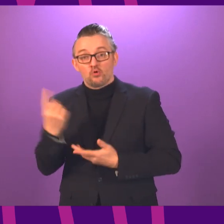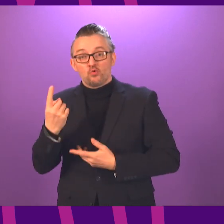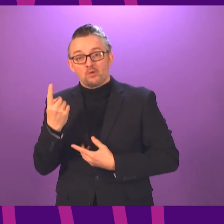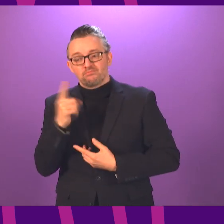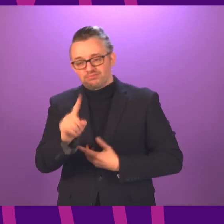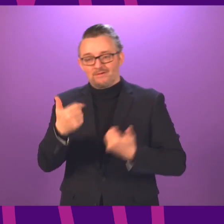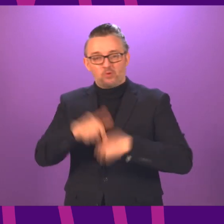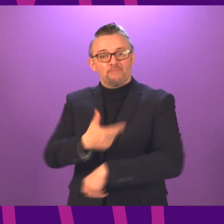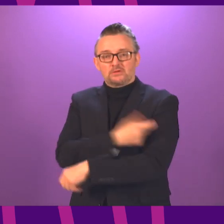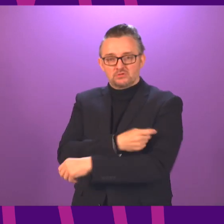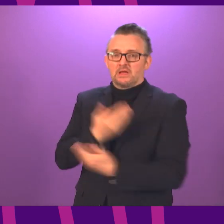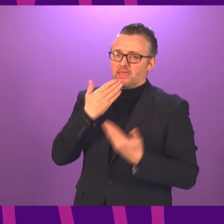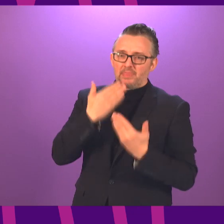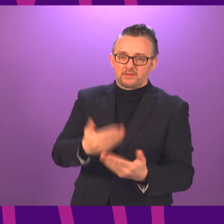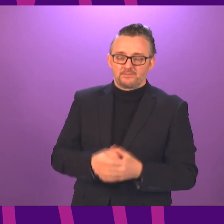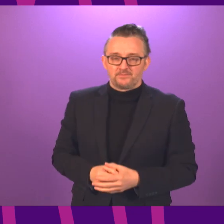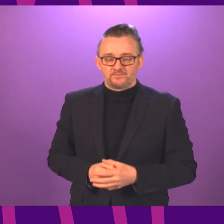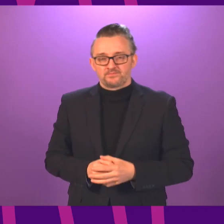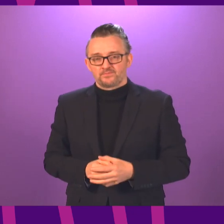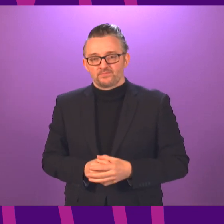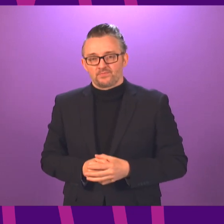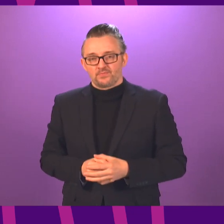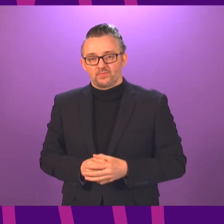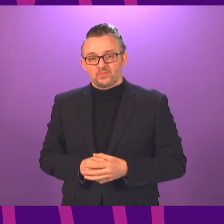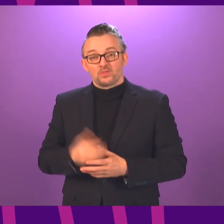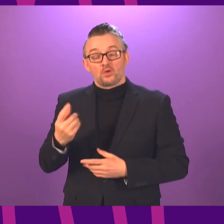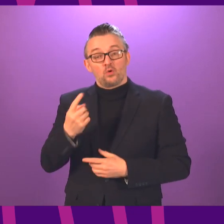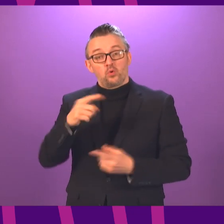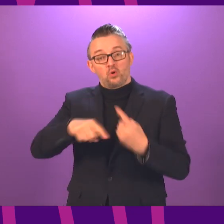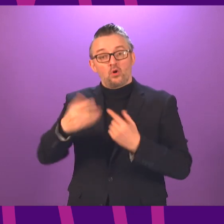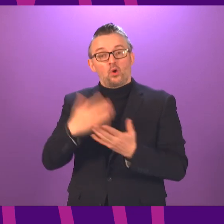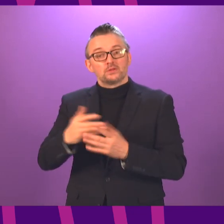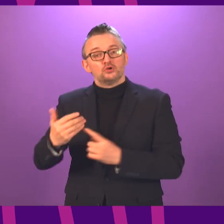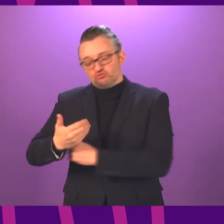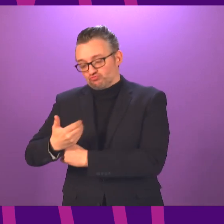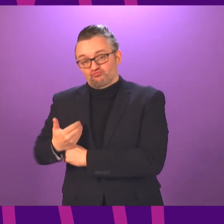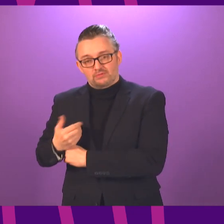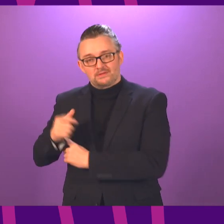I also want to say a few words directly to people who are on the shielding list. They